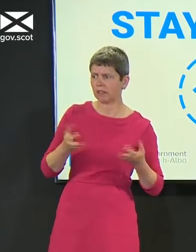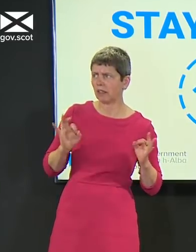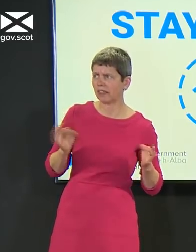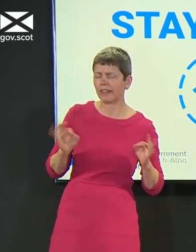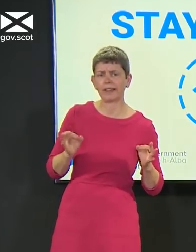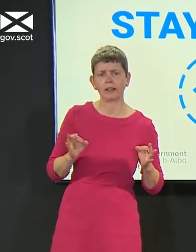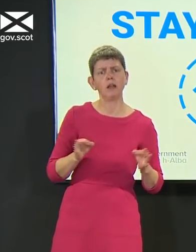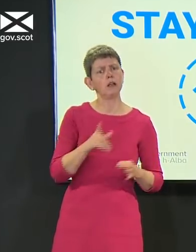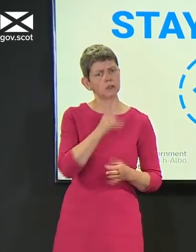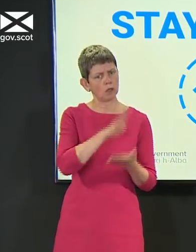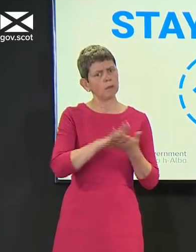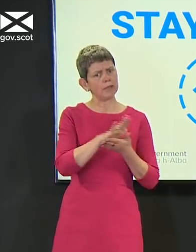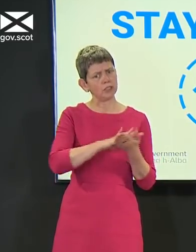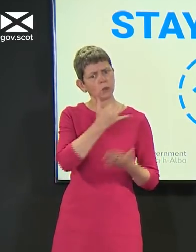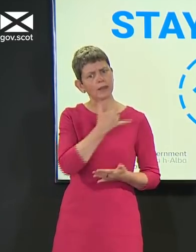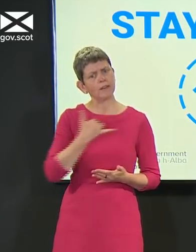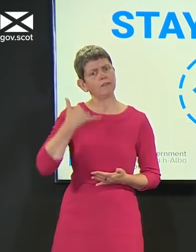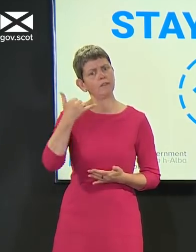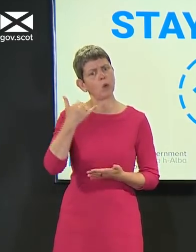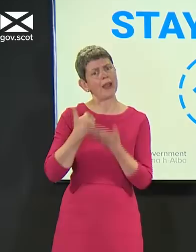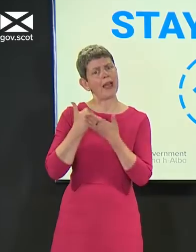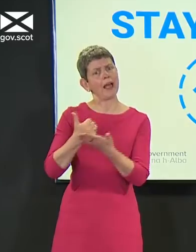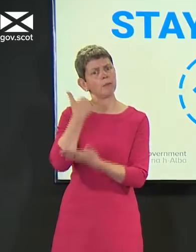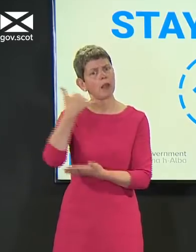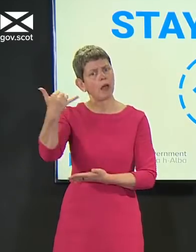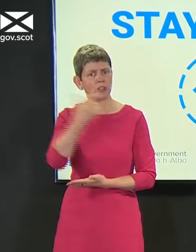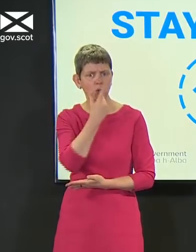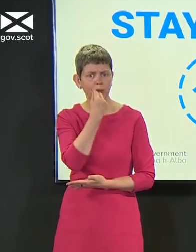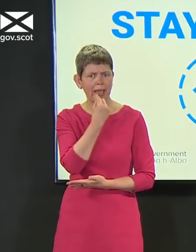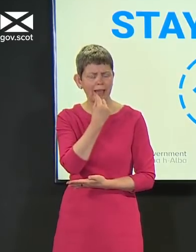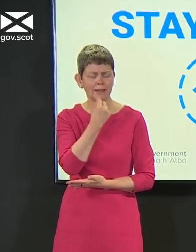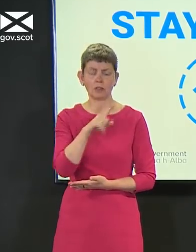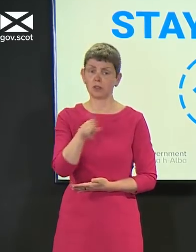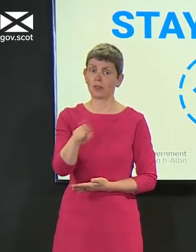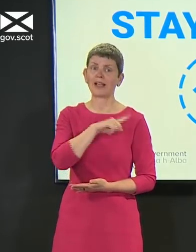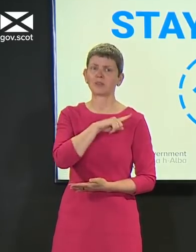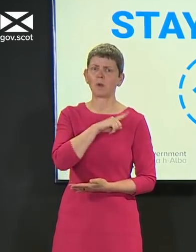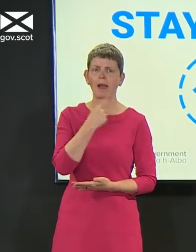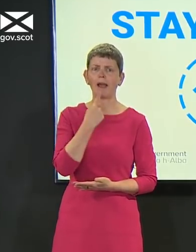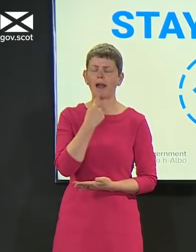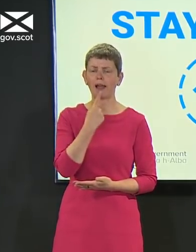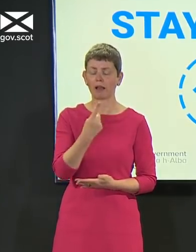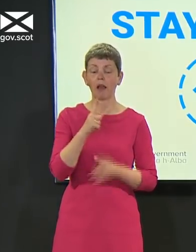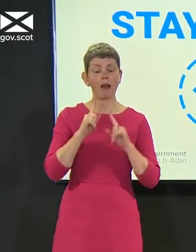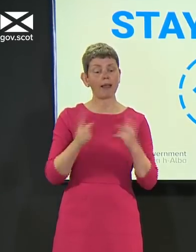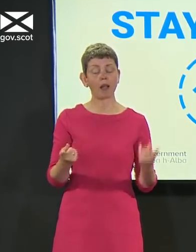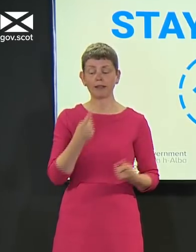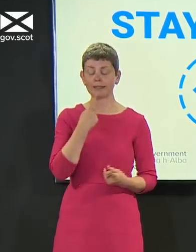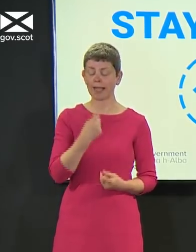position so i'm just using the word effectively to recognize that there will not be 100 perfection